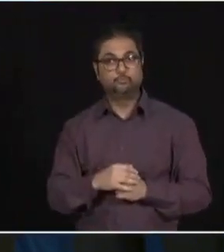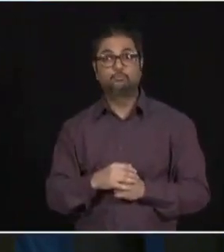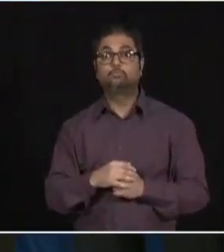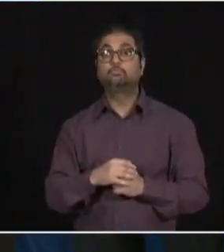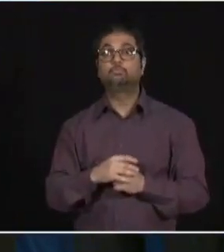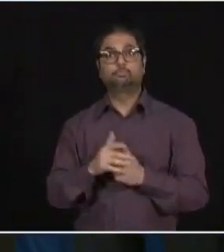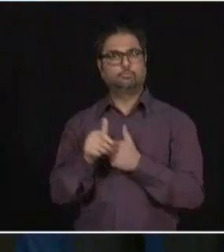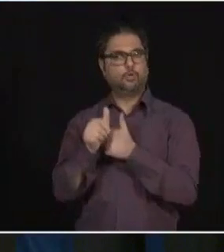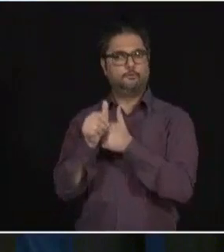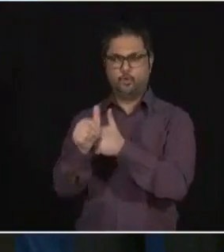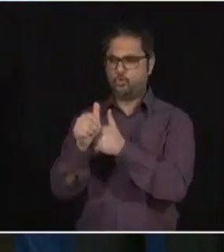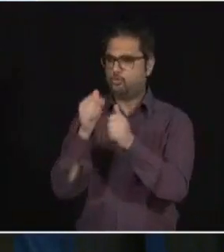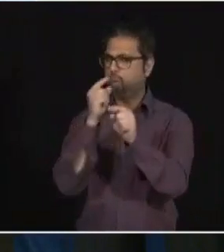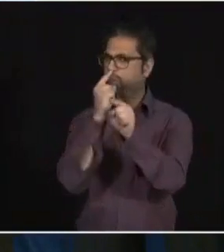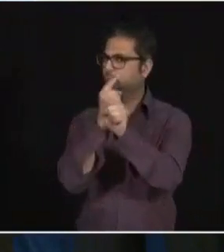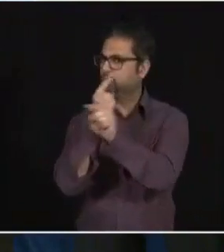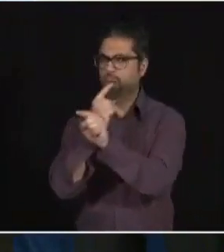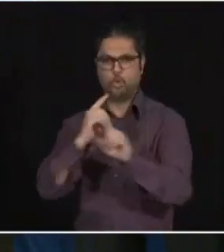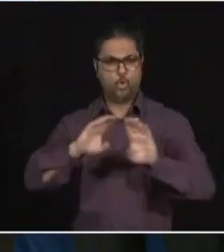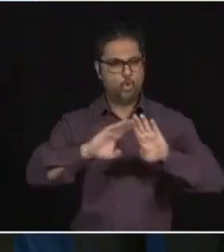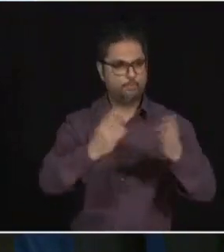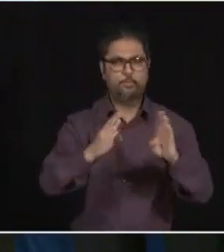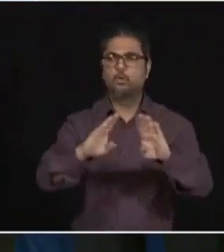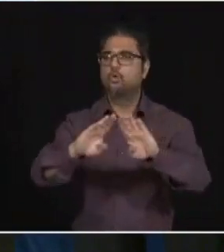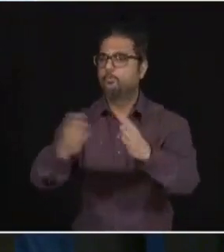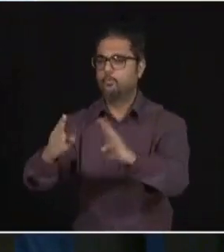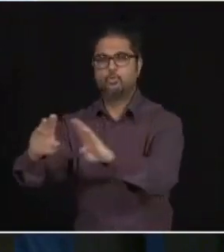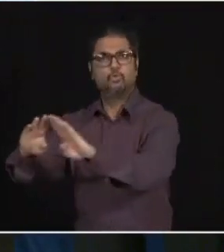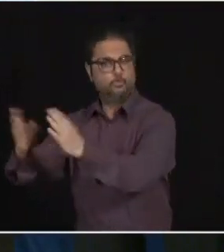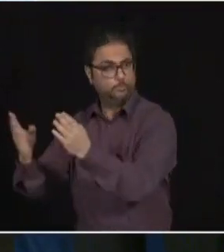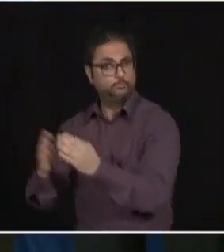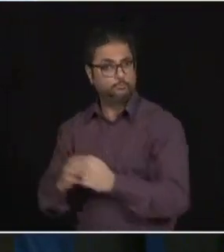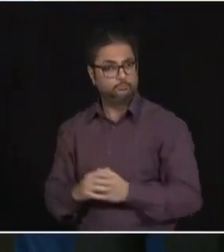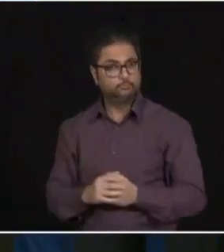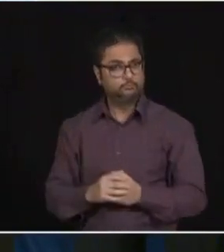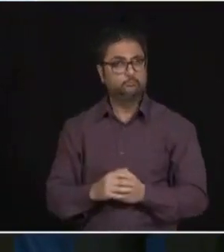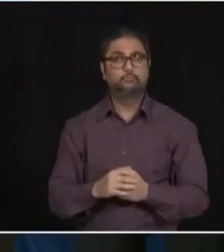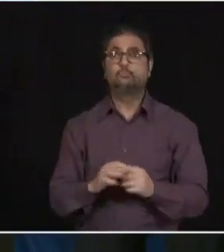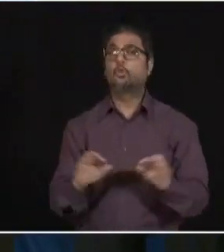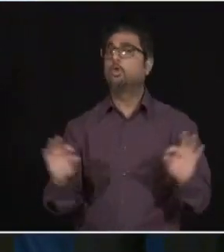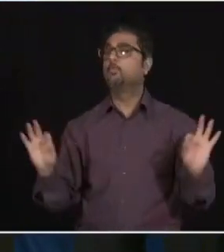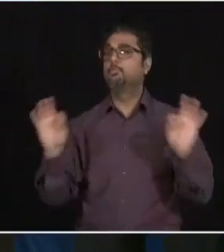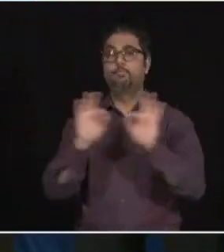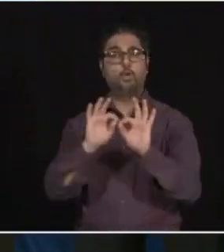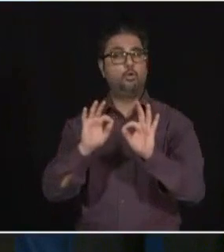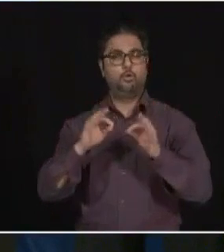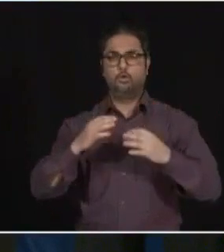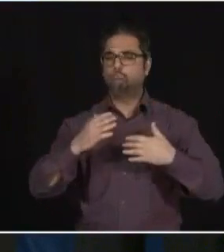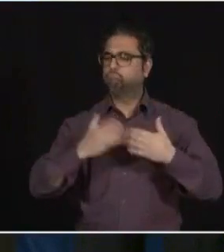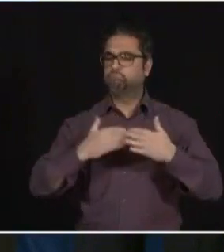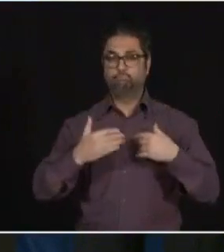sure that people understand that regardless of what activity is taking place or